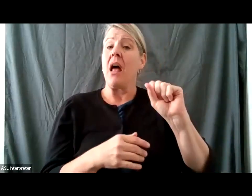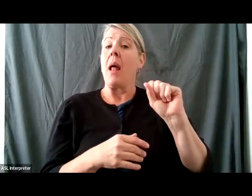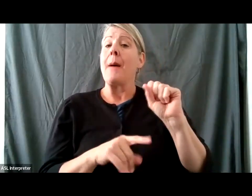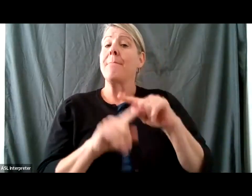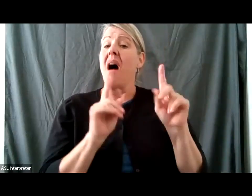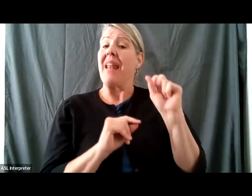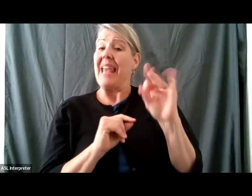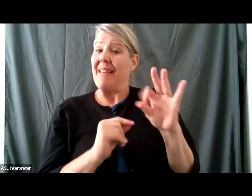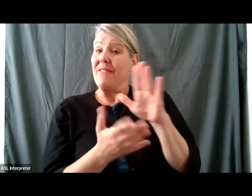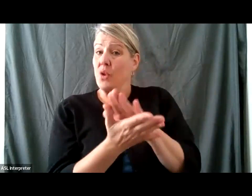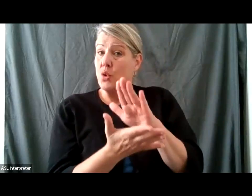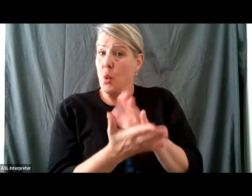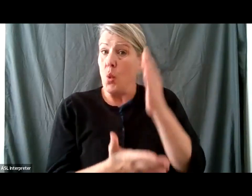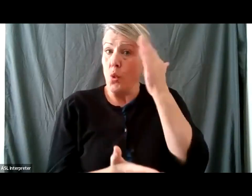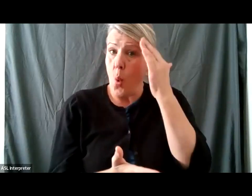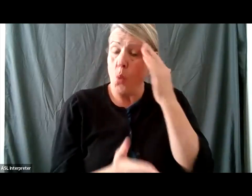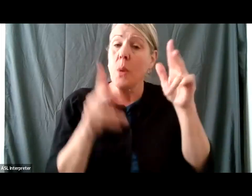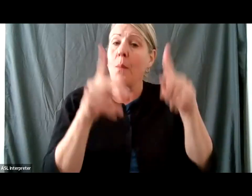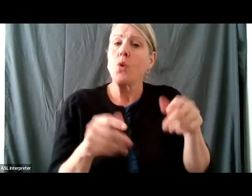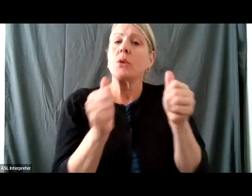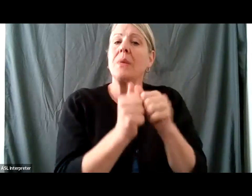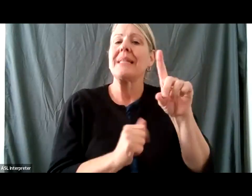is taking that class.